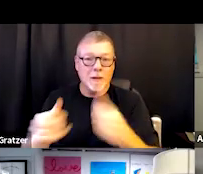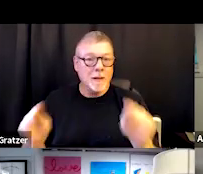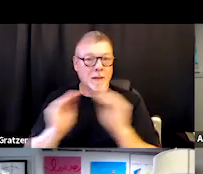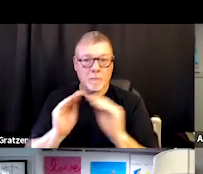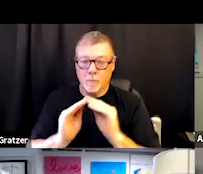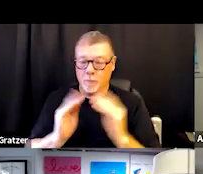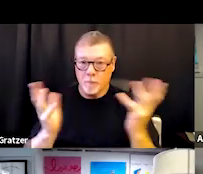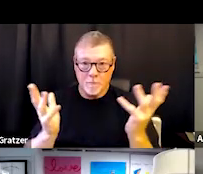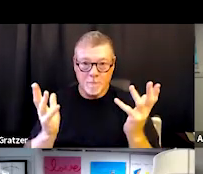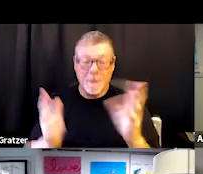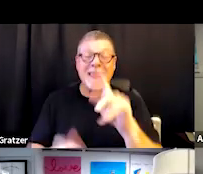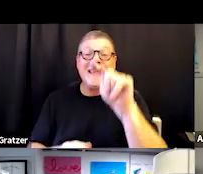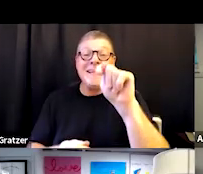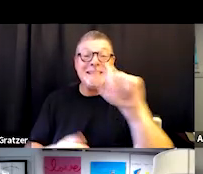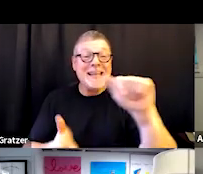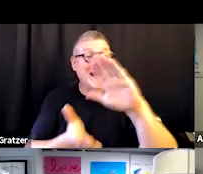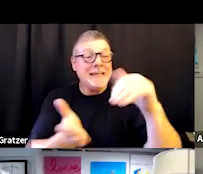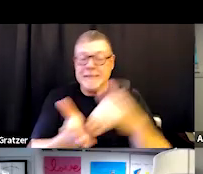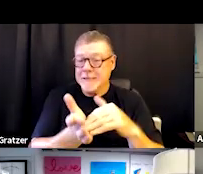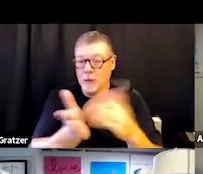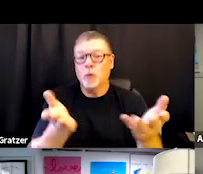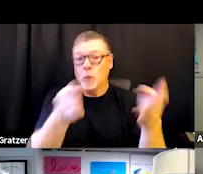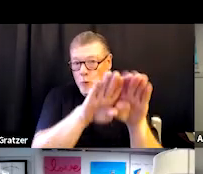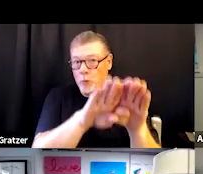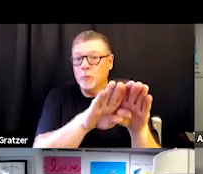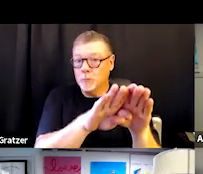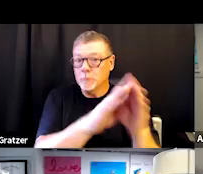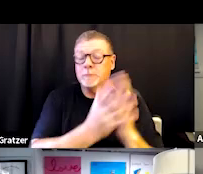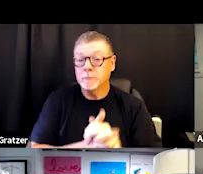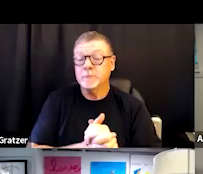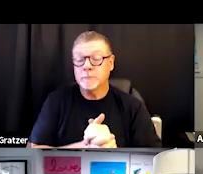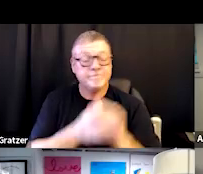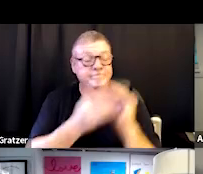and the TA Center also will not be available going forward.